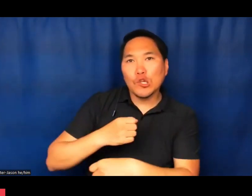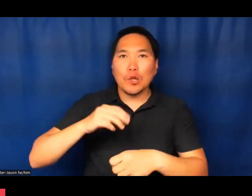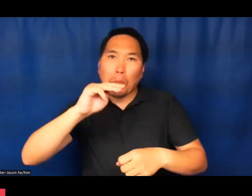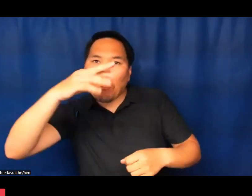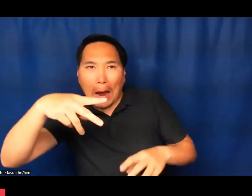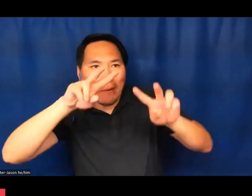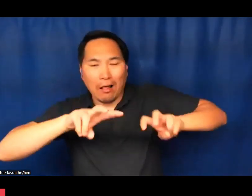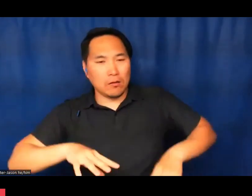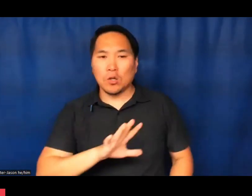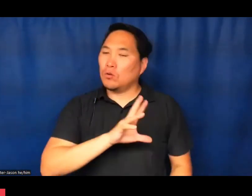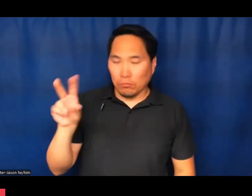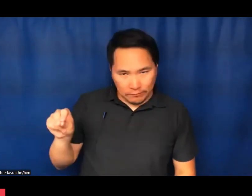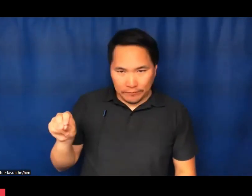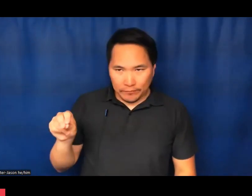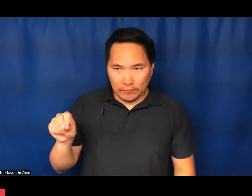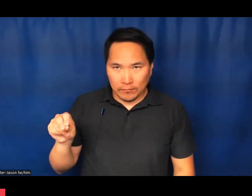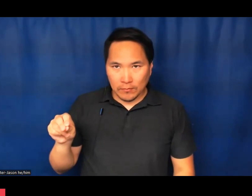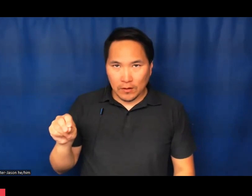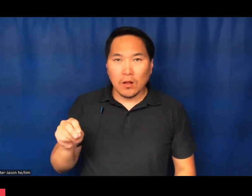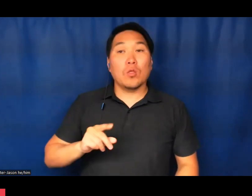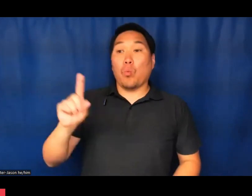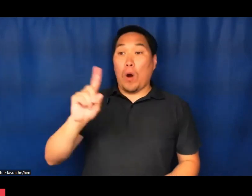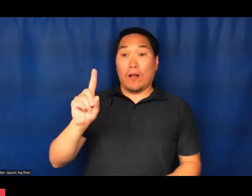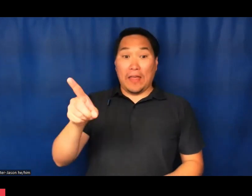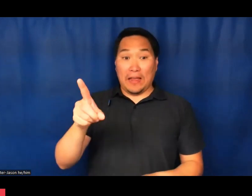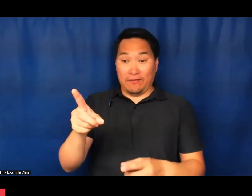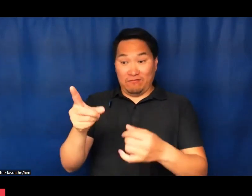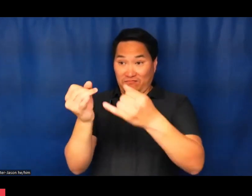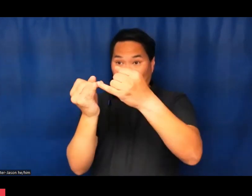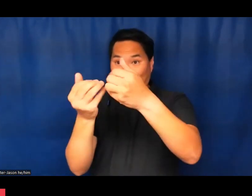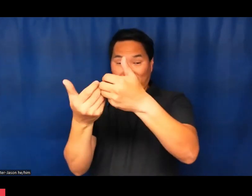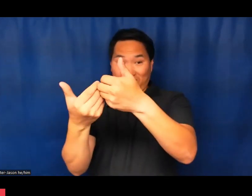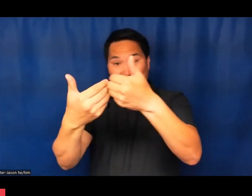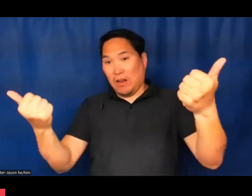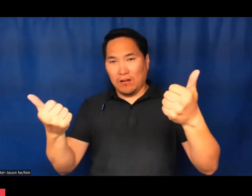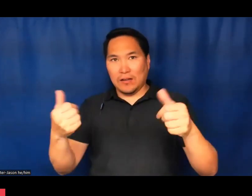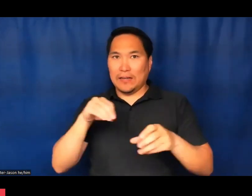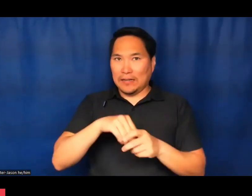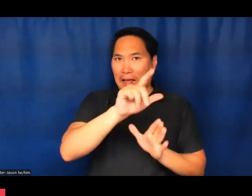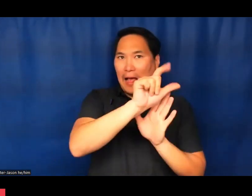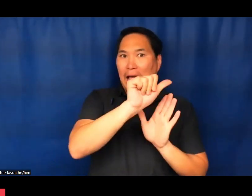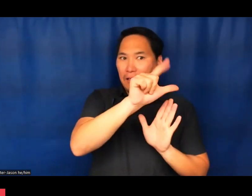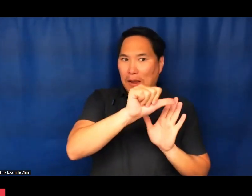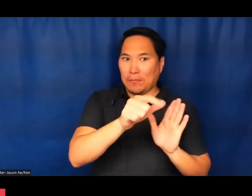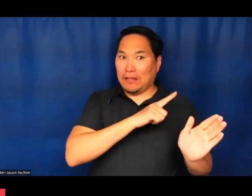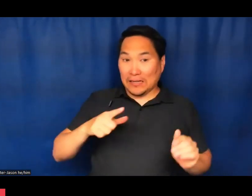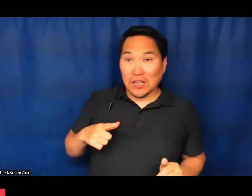The area that was fragmented by this failure, by the State of Alabama legislature to keep